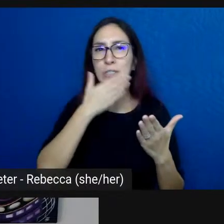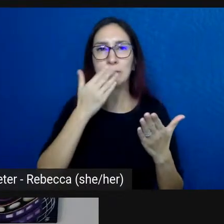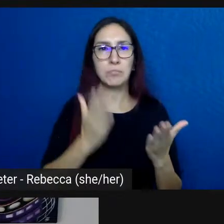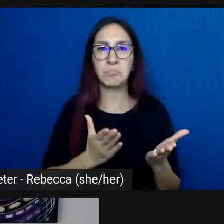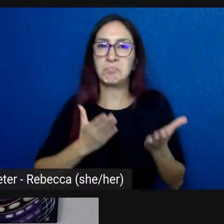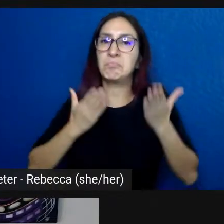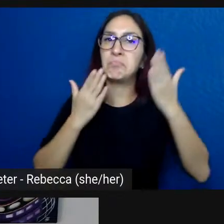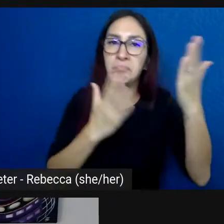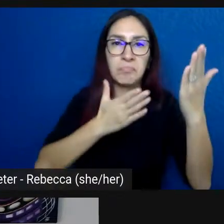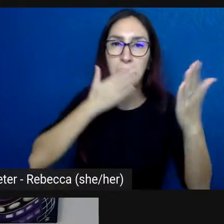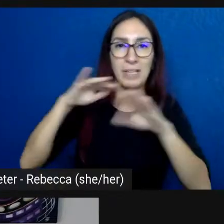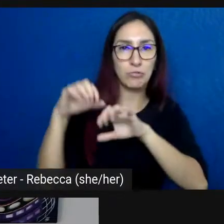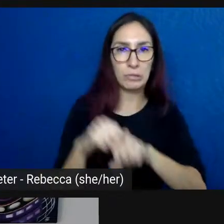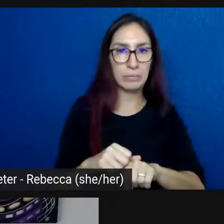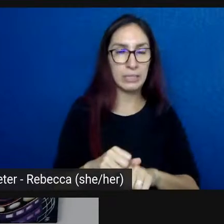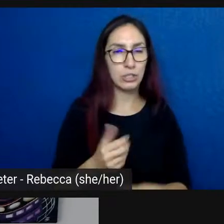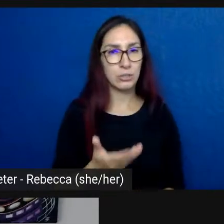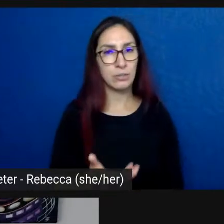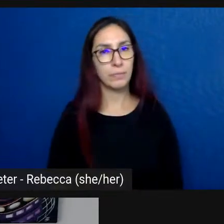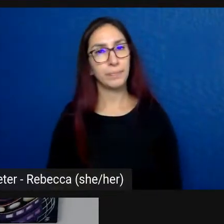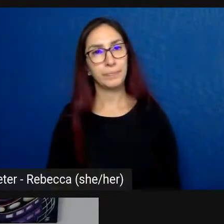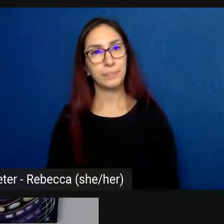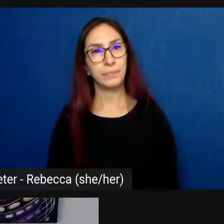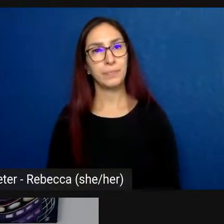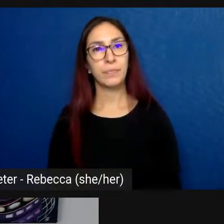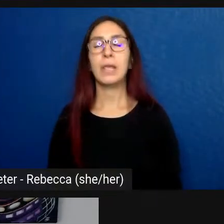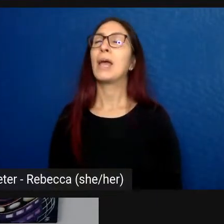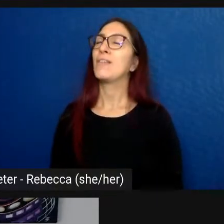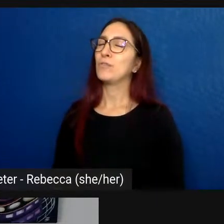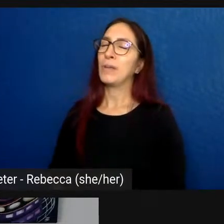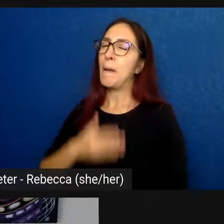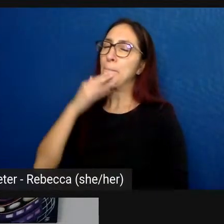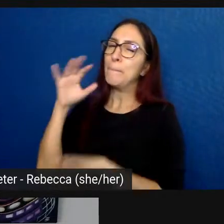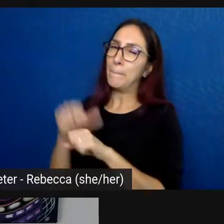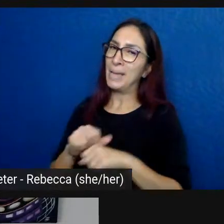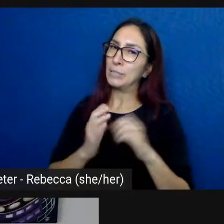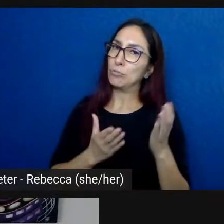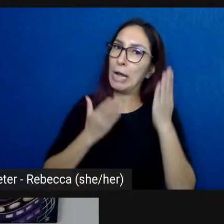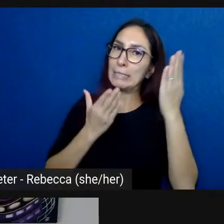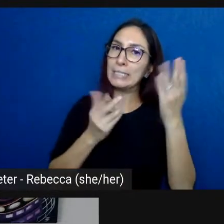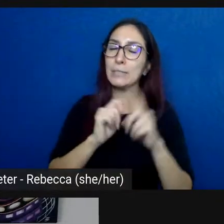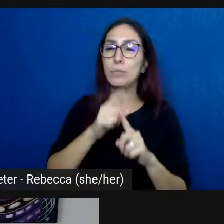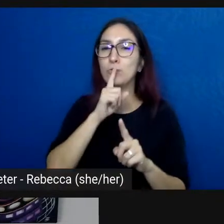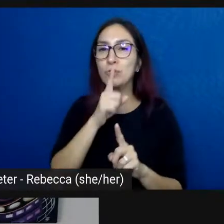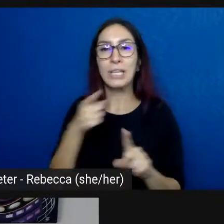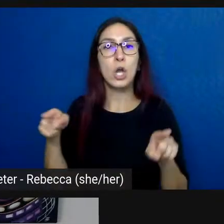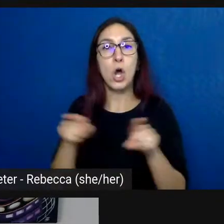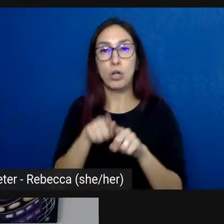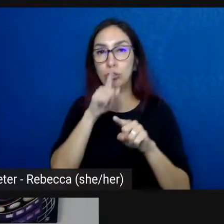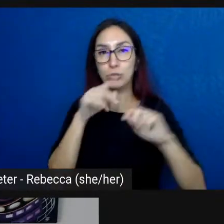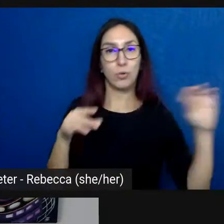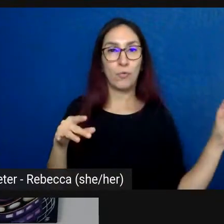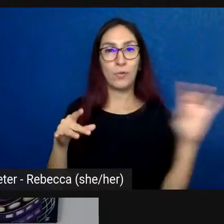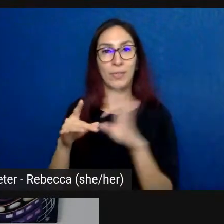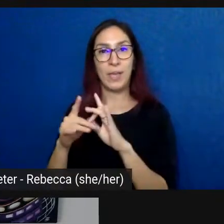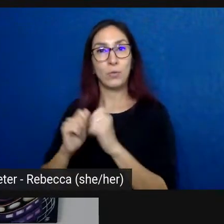WCAG guidelines related to the behavior of Modals and Dialogs or is everything that you talked about just best practices ?